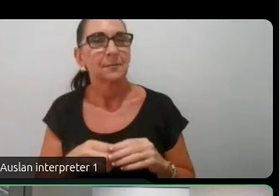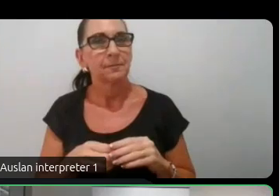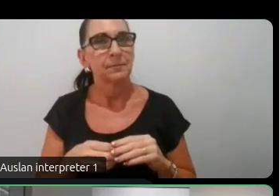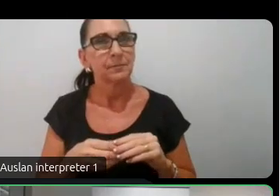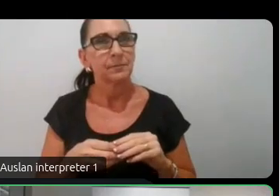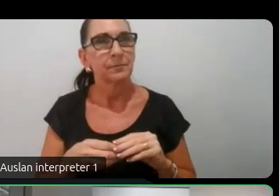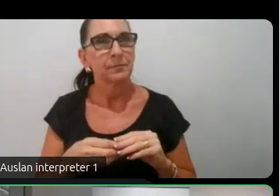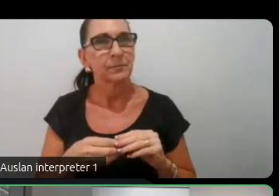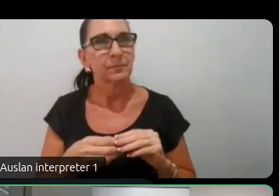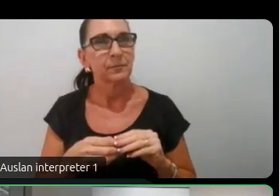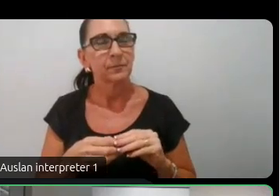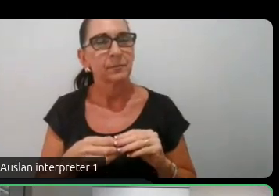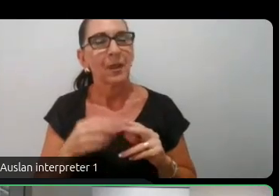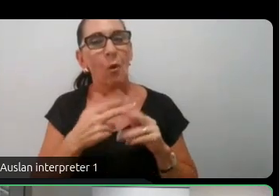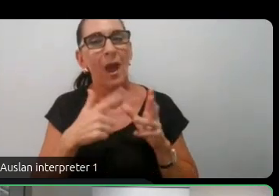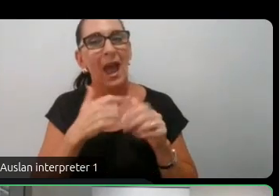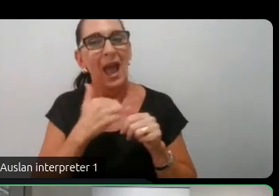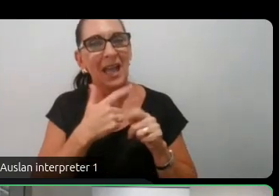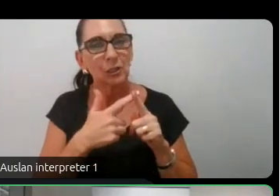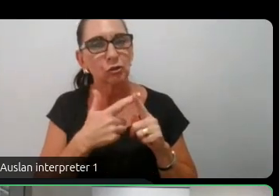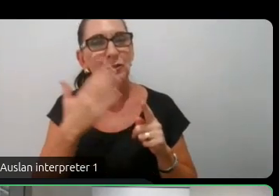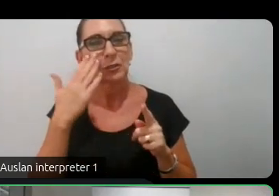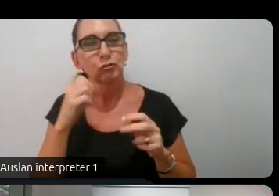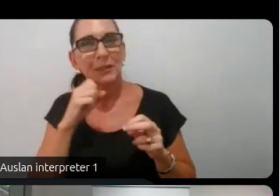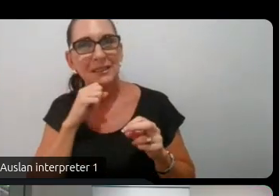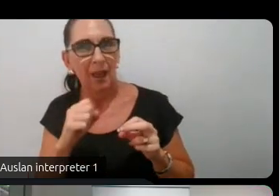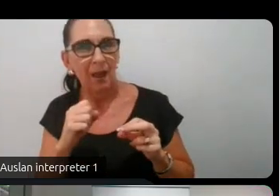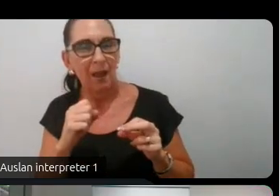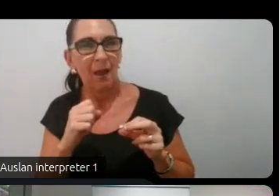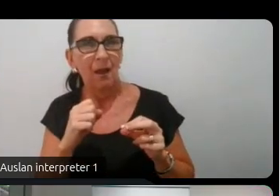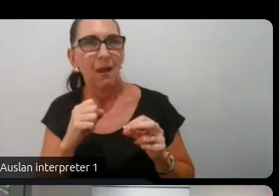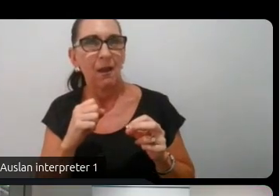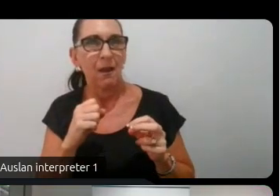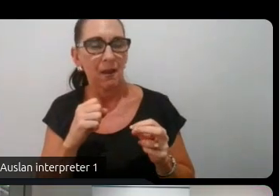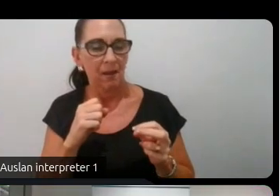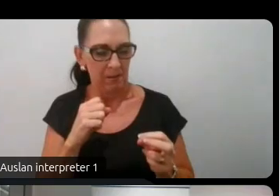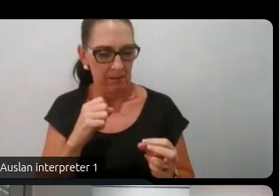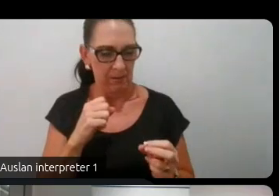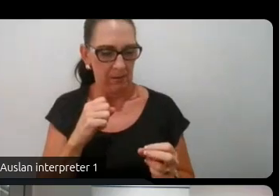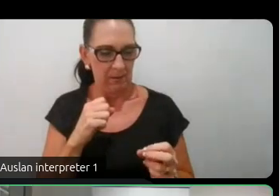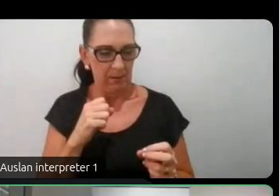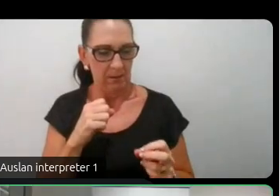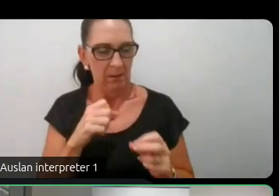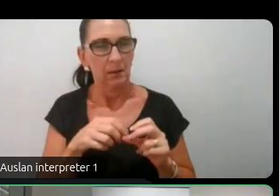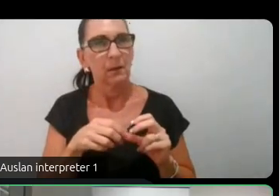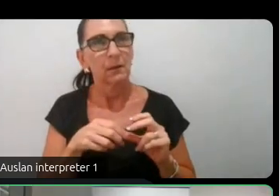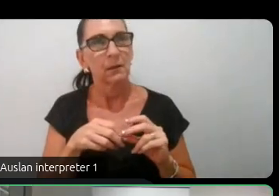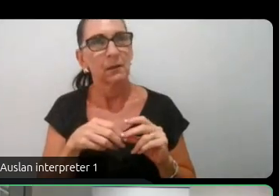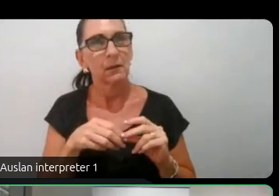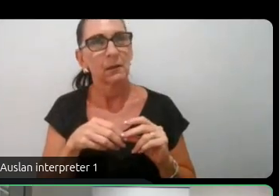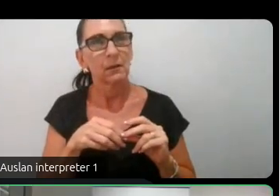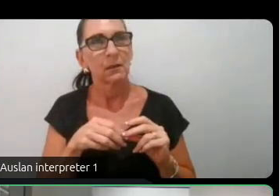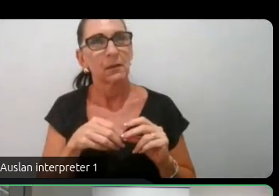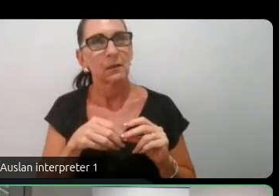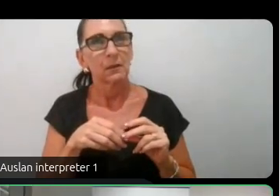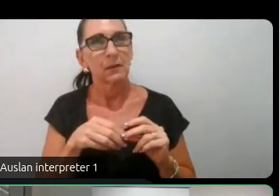age and gender uh aspects um obviously there are some uh supports which are quite uh sensitive and